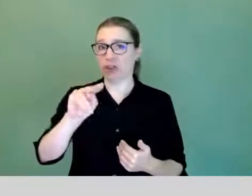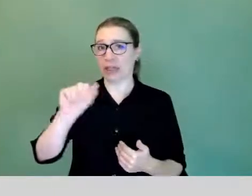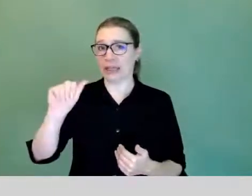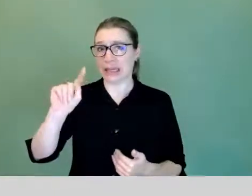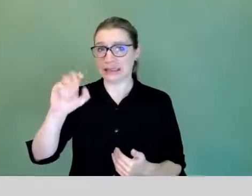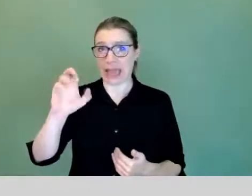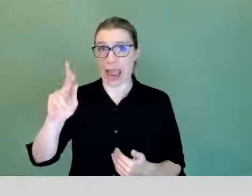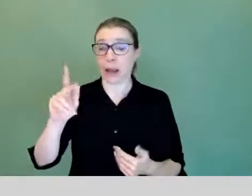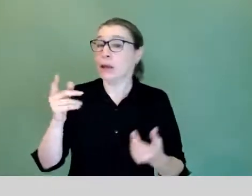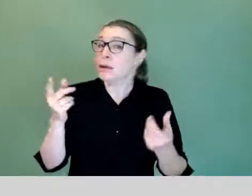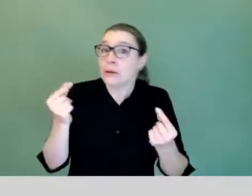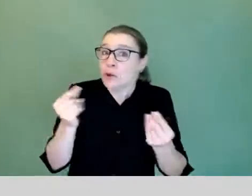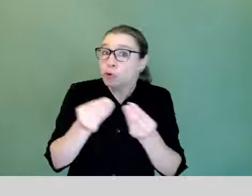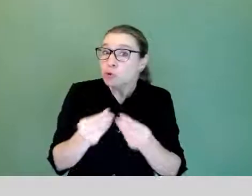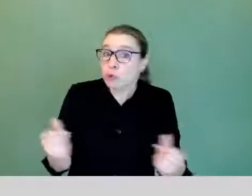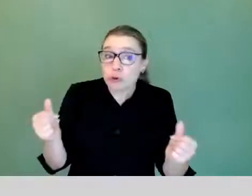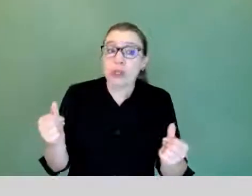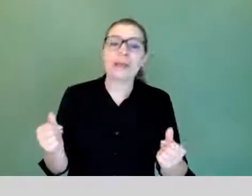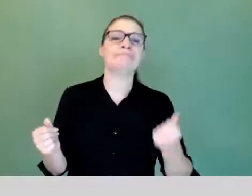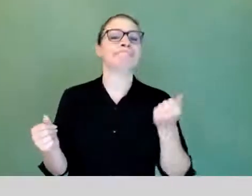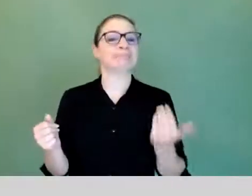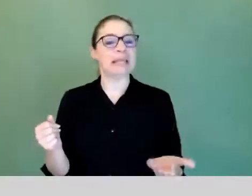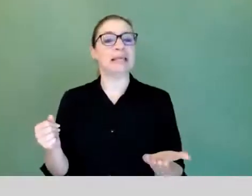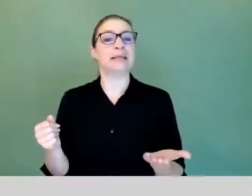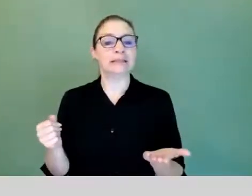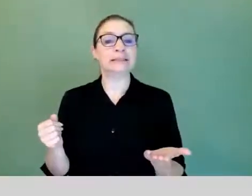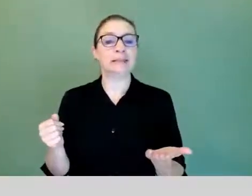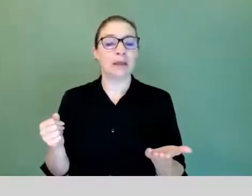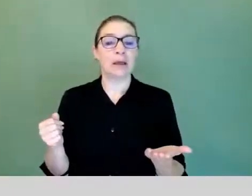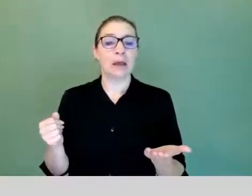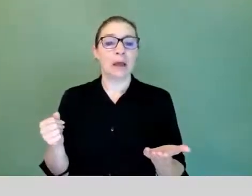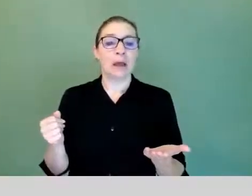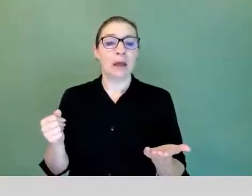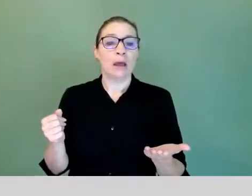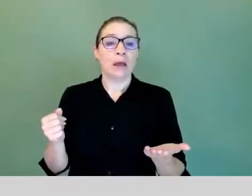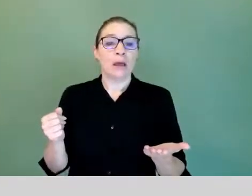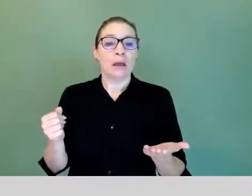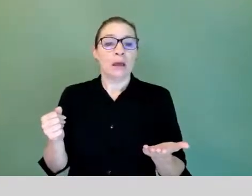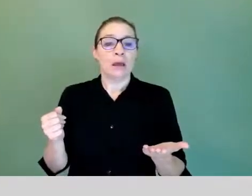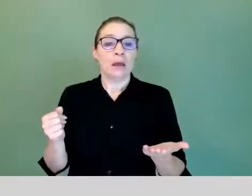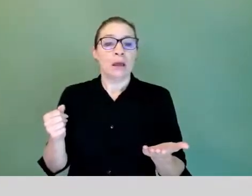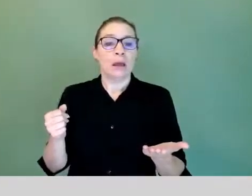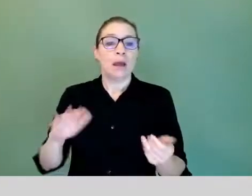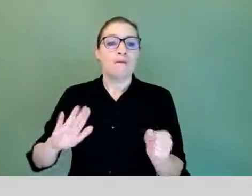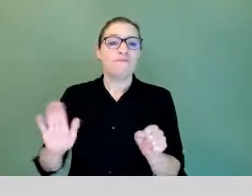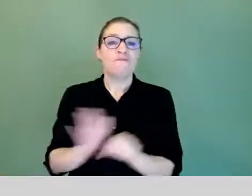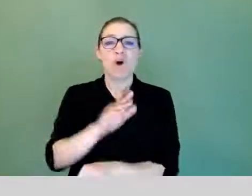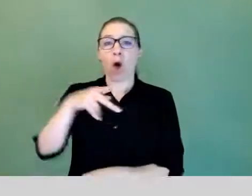The solution is, perform query parametrization.